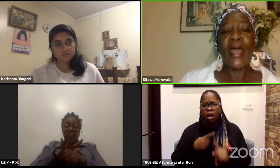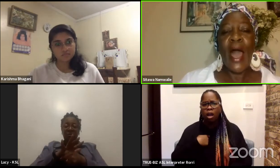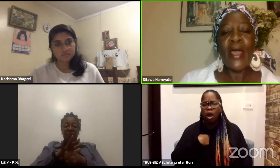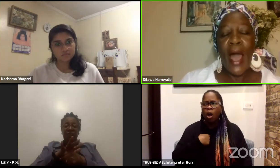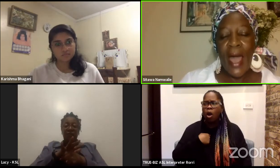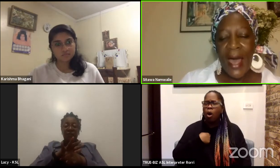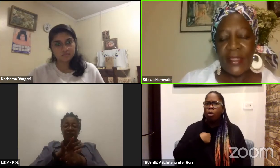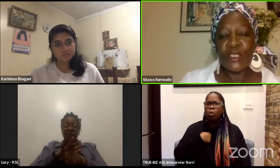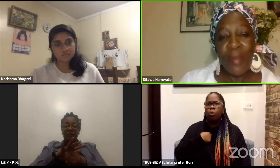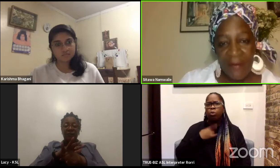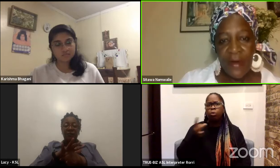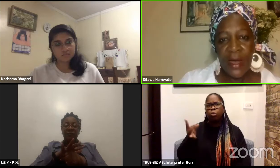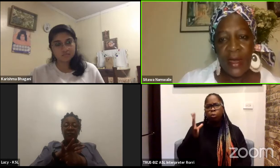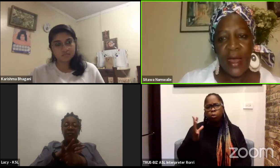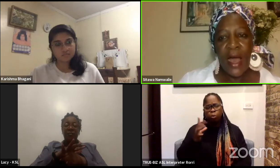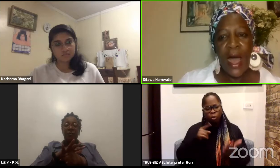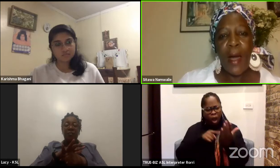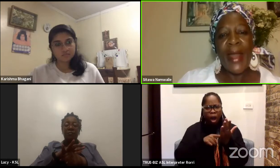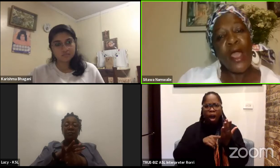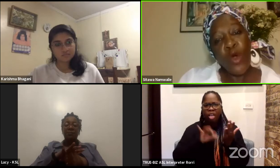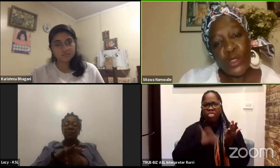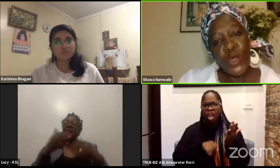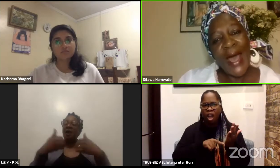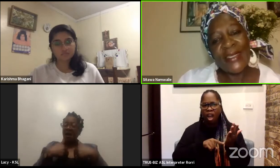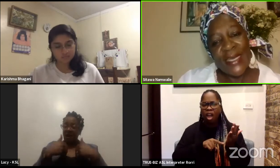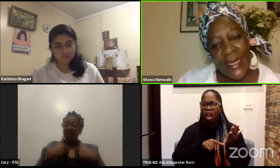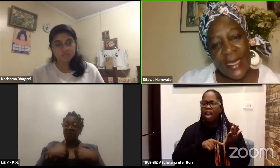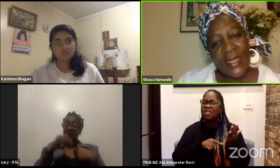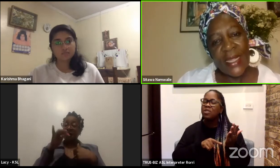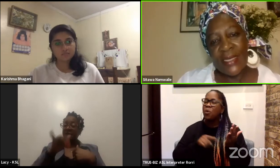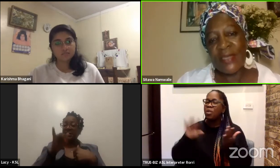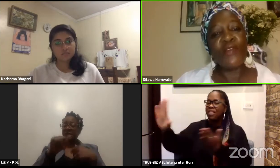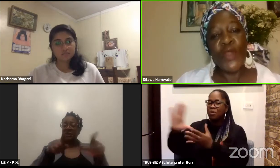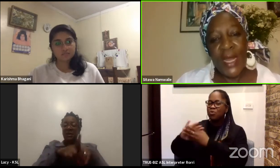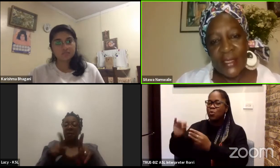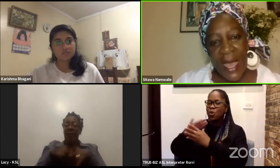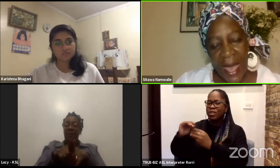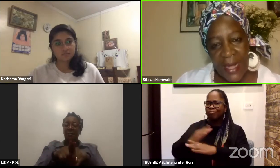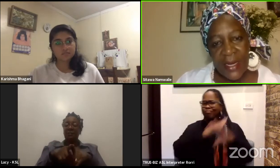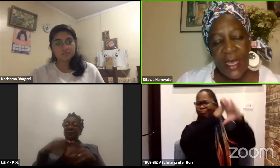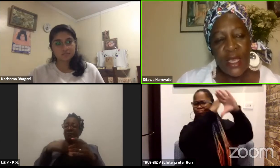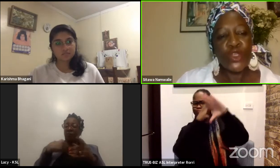I had this buffer and I also had technique that I didn't even realize I had.